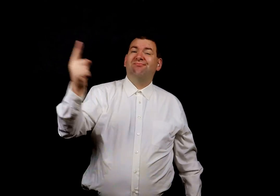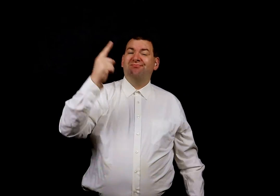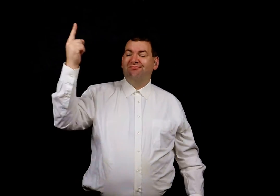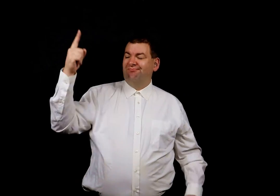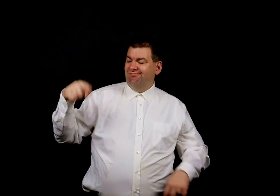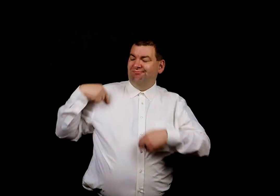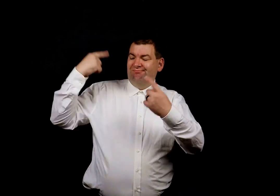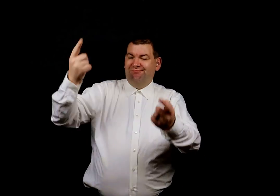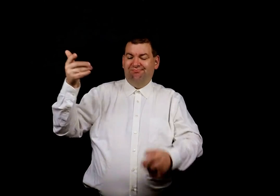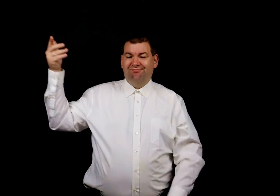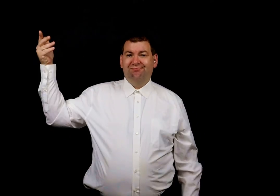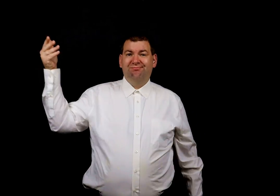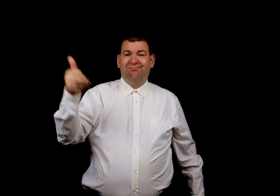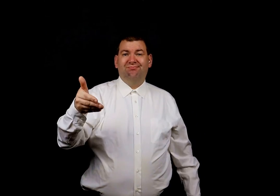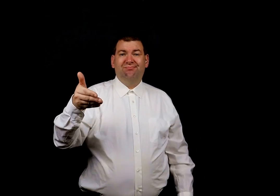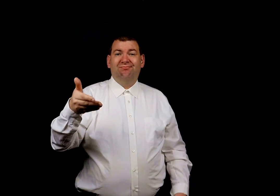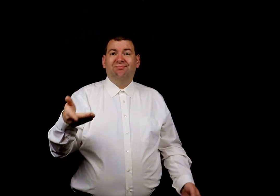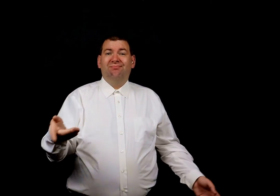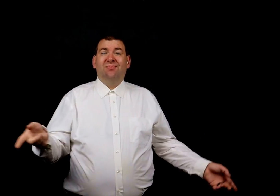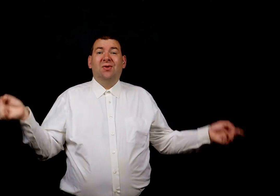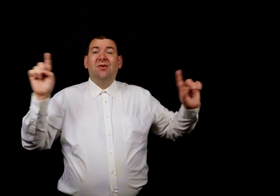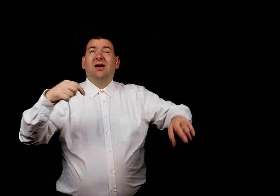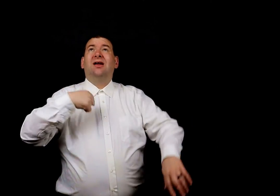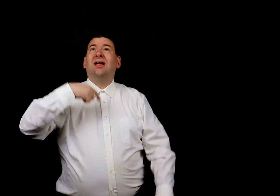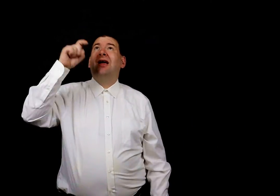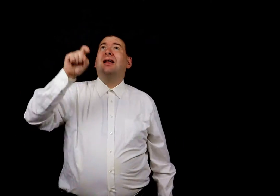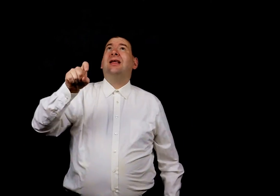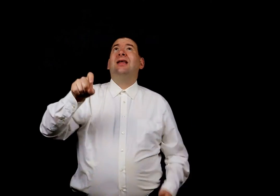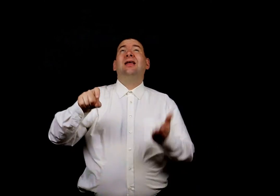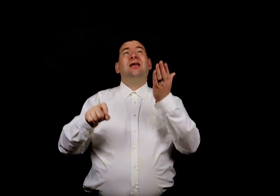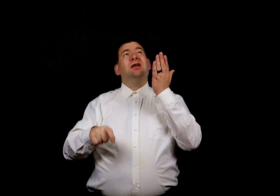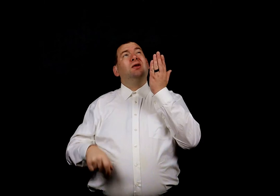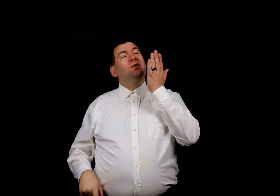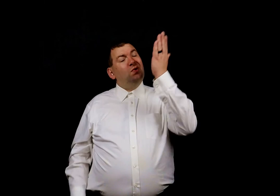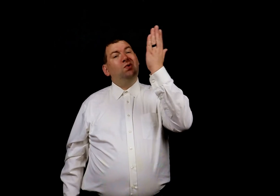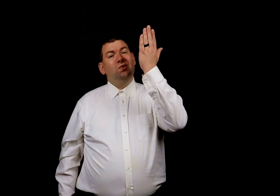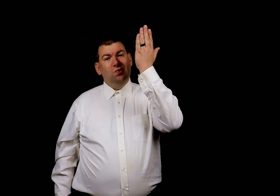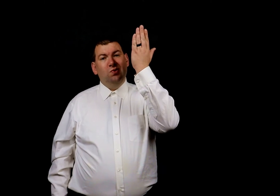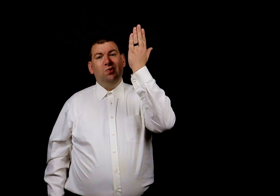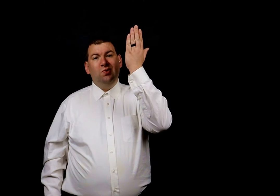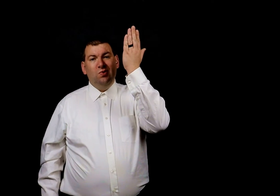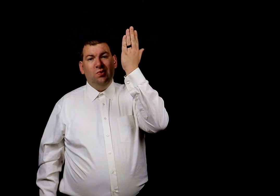been there when I needed You